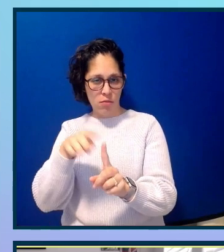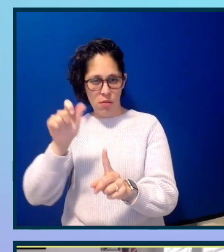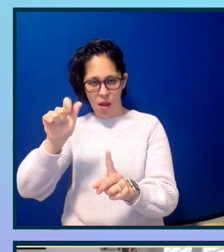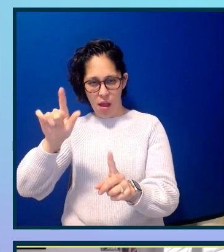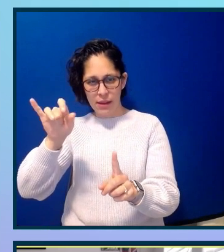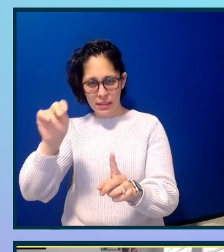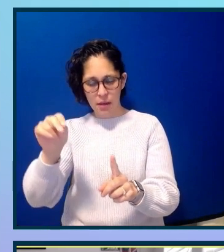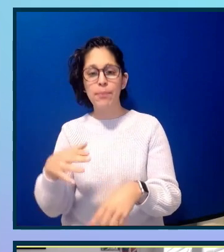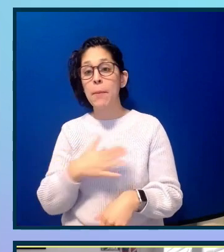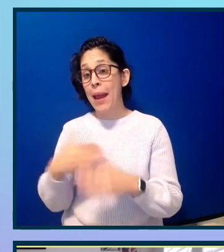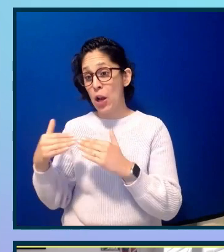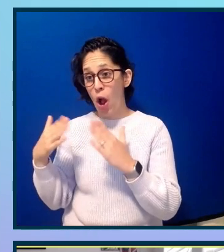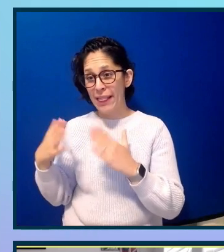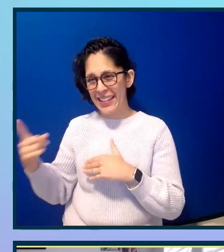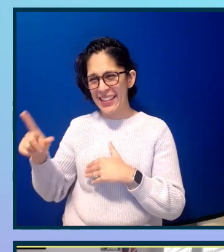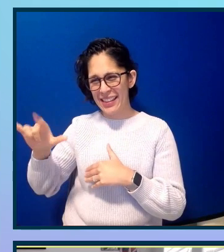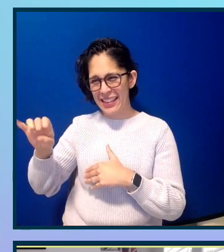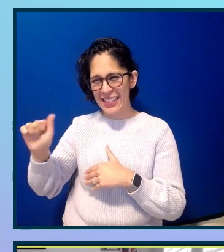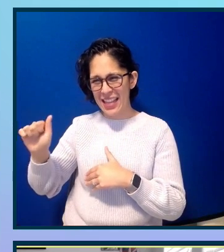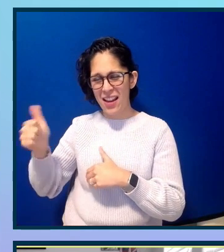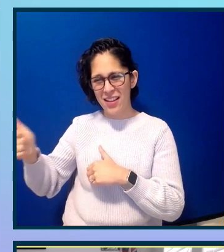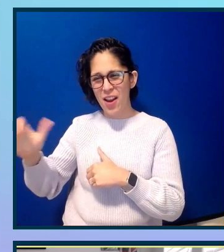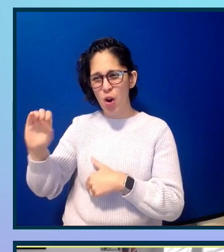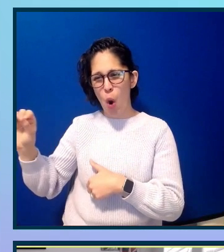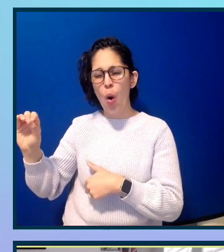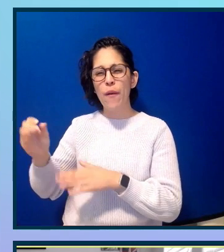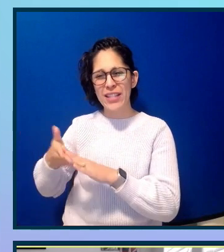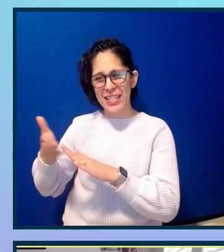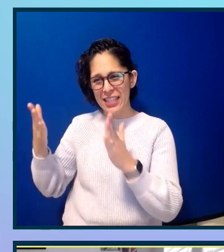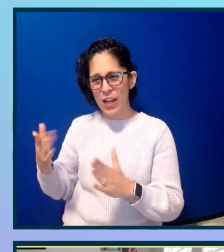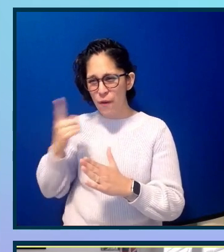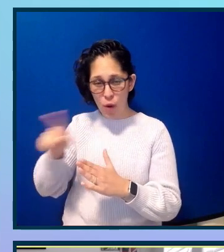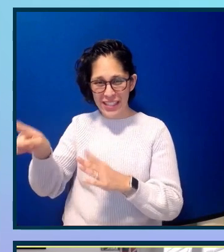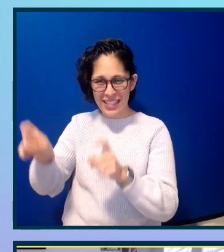my colleague Lisa, co-facilitator on the task force, she likes to use the example